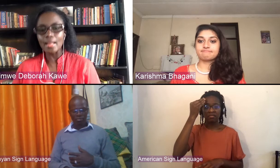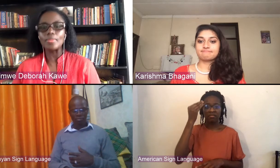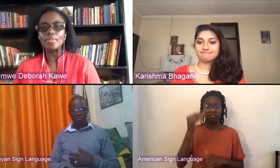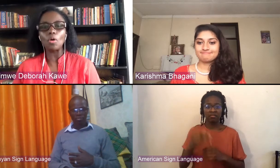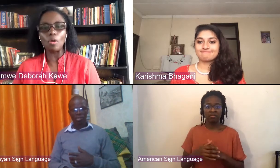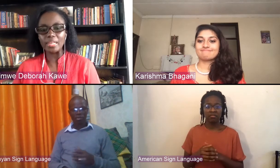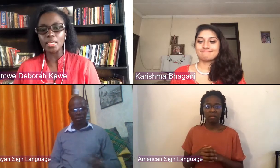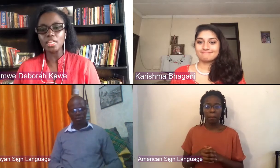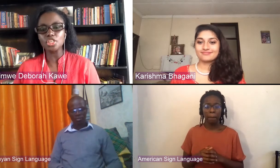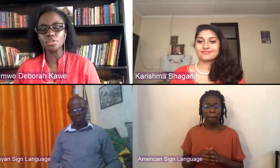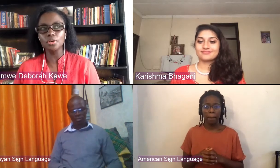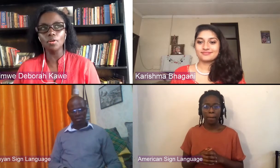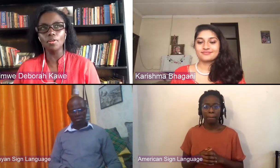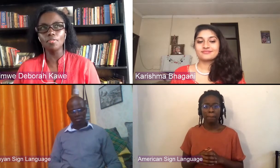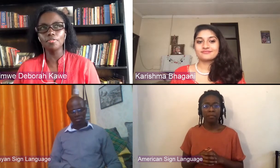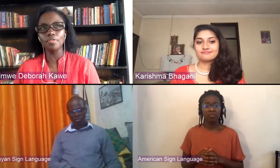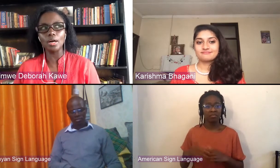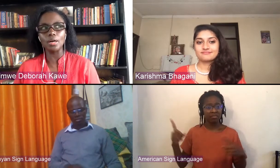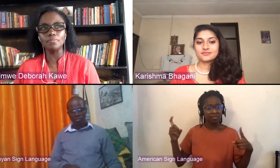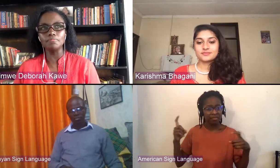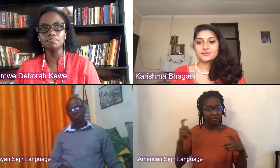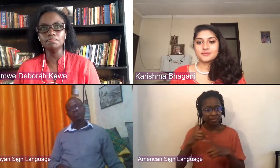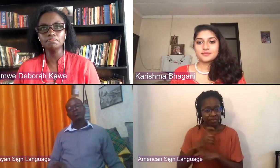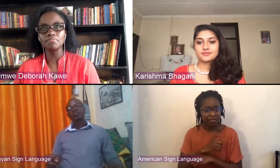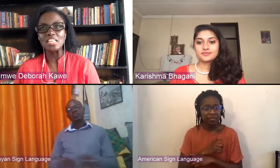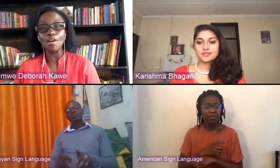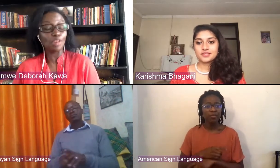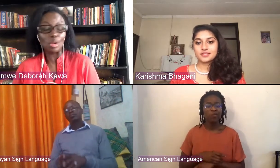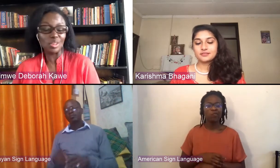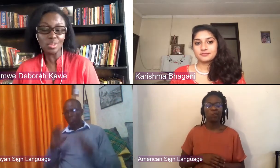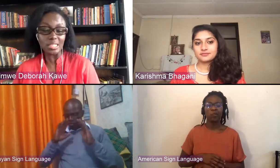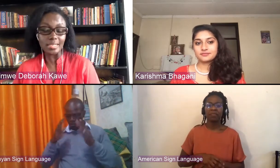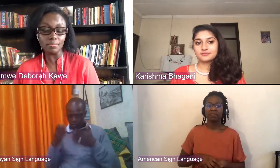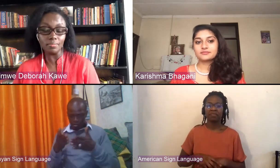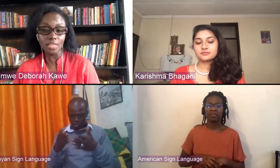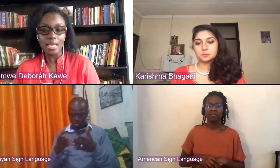the complication of colonialism,